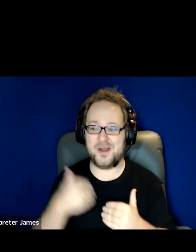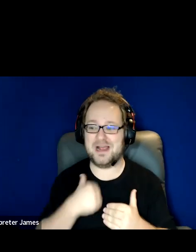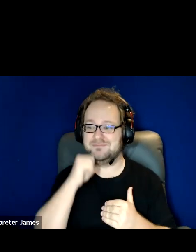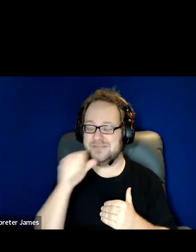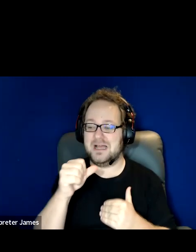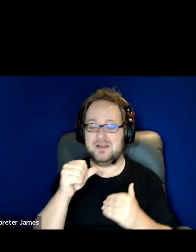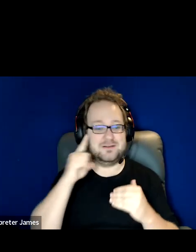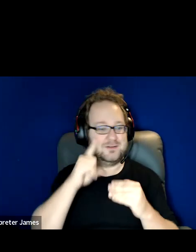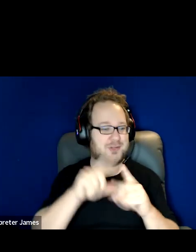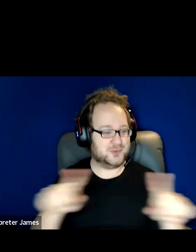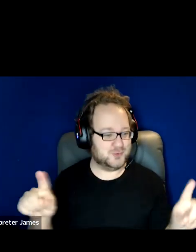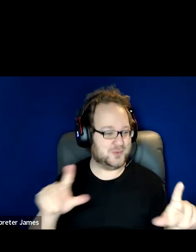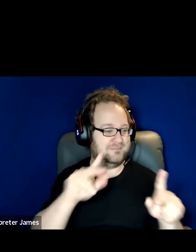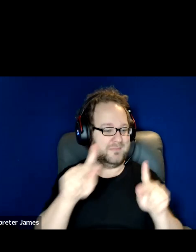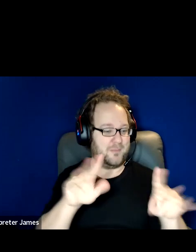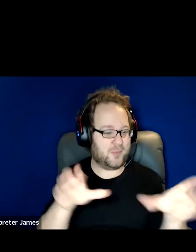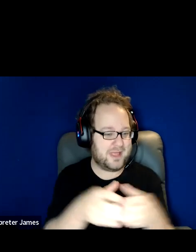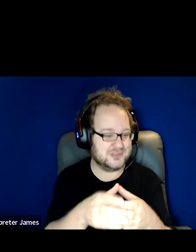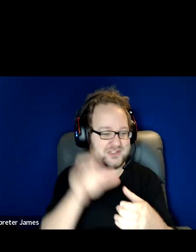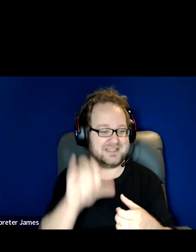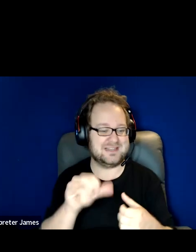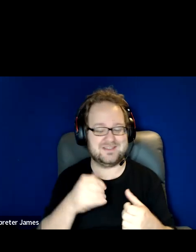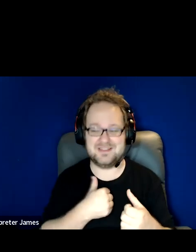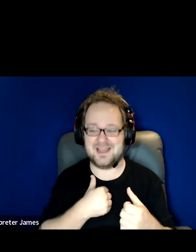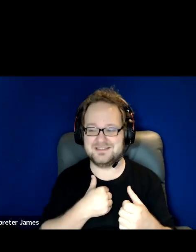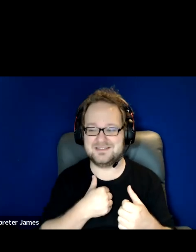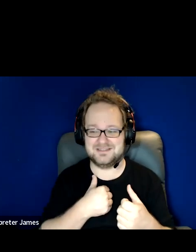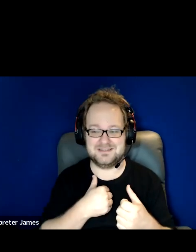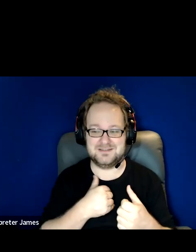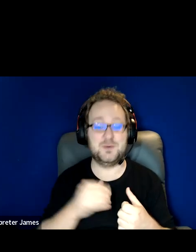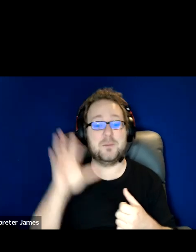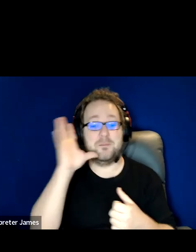population that -- I'm not talking to Moms and babies but